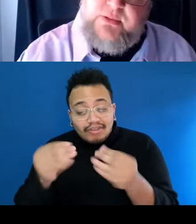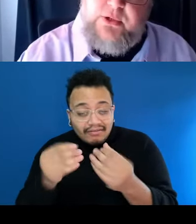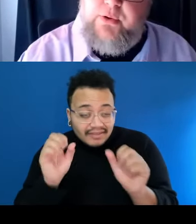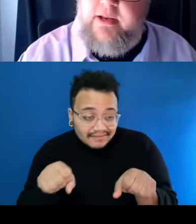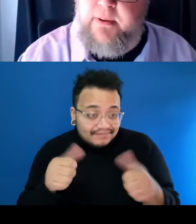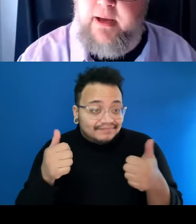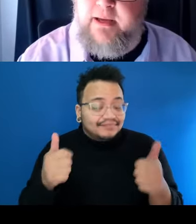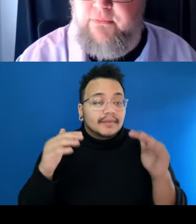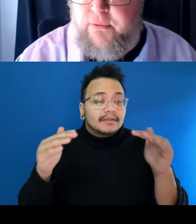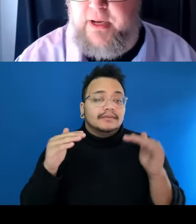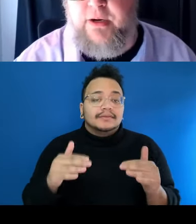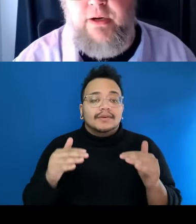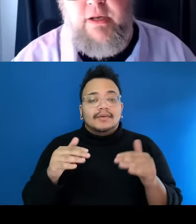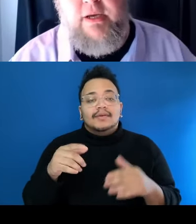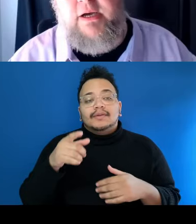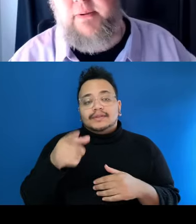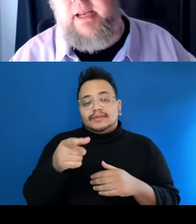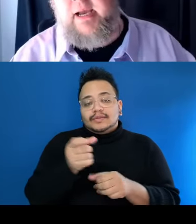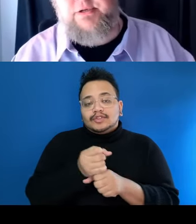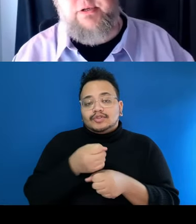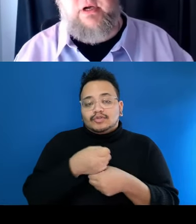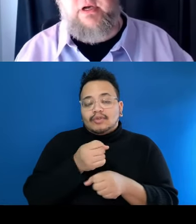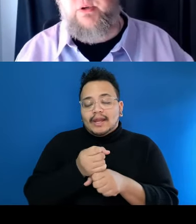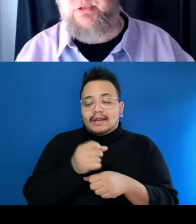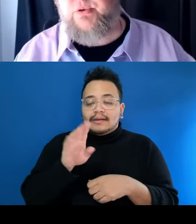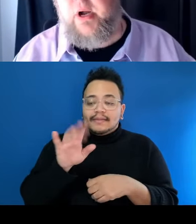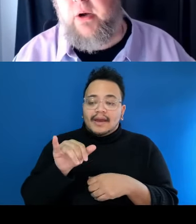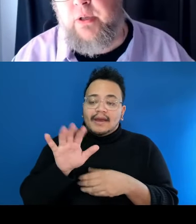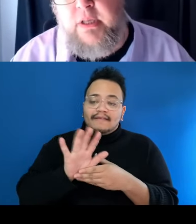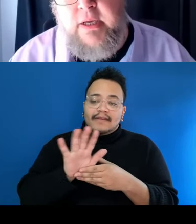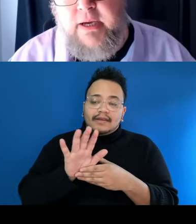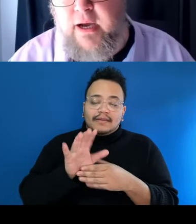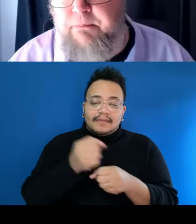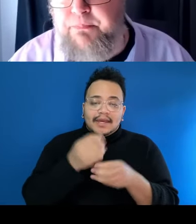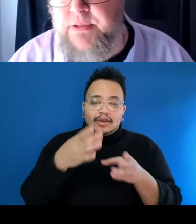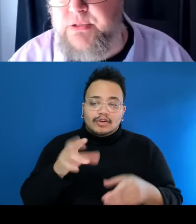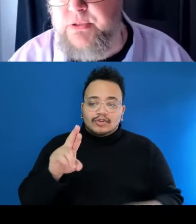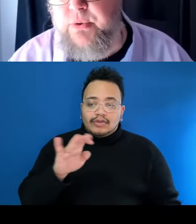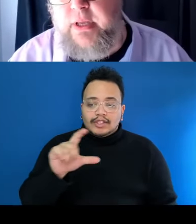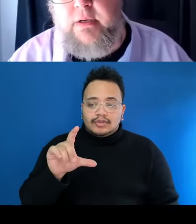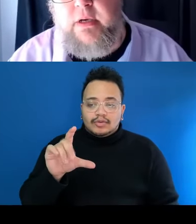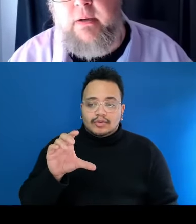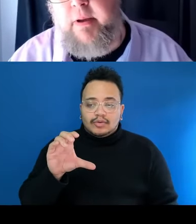This was created by filmmaker and actor, Rachel Crowell. And this was created,